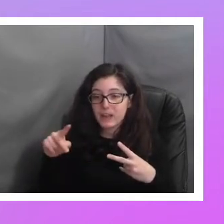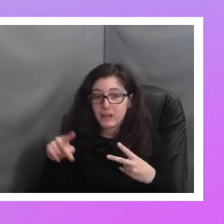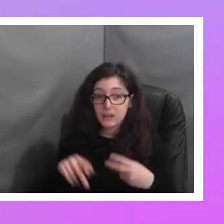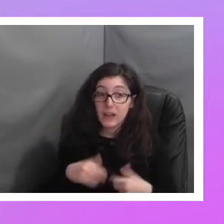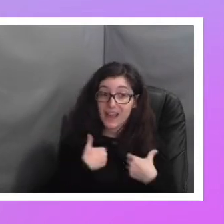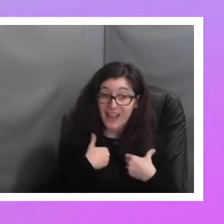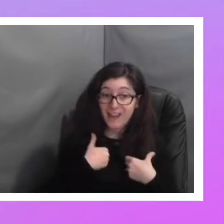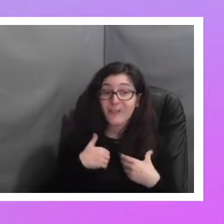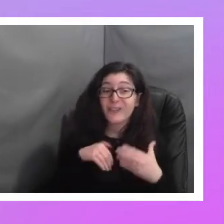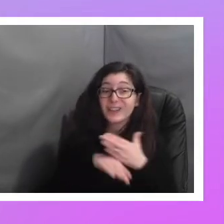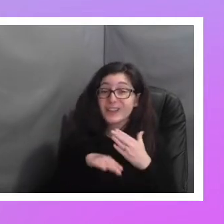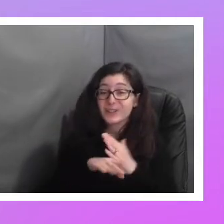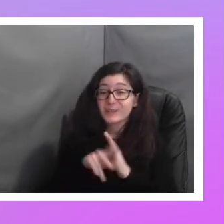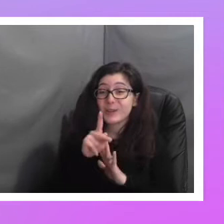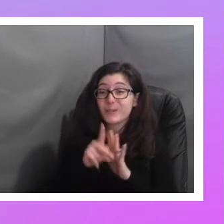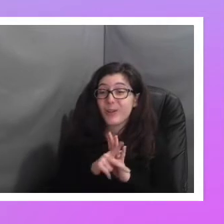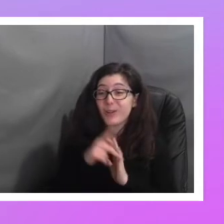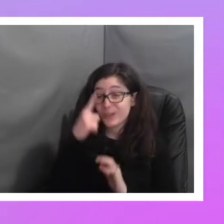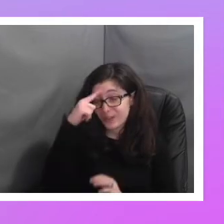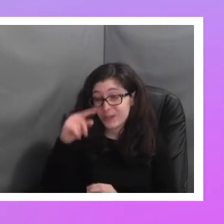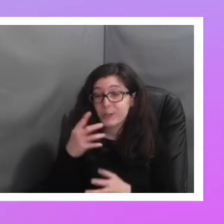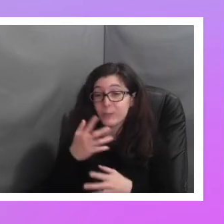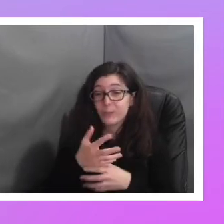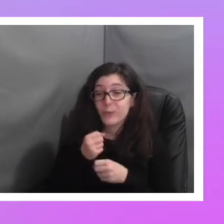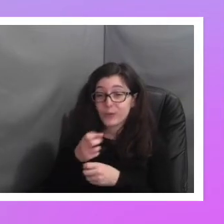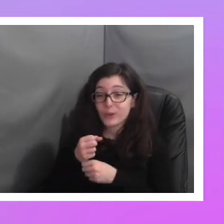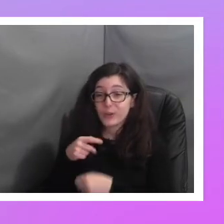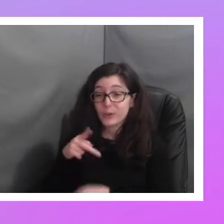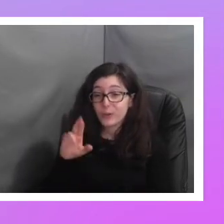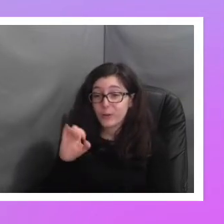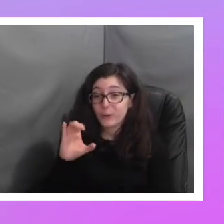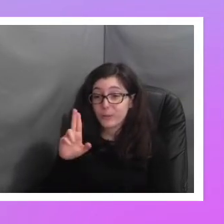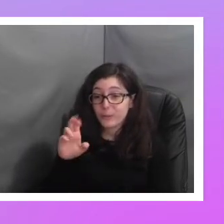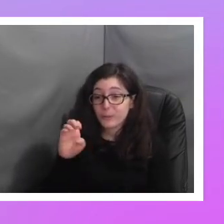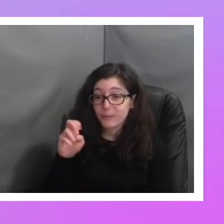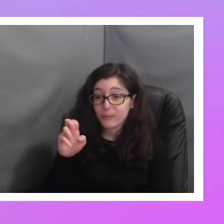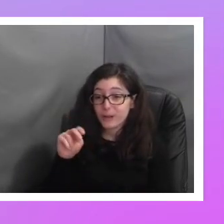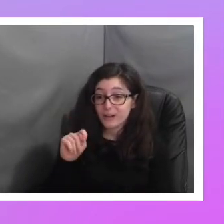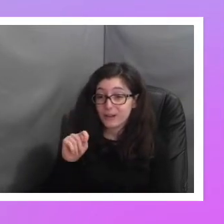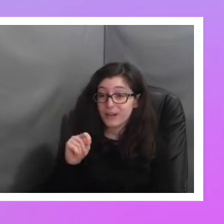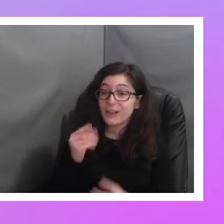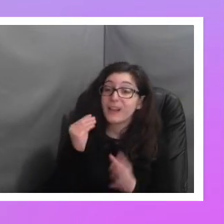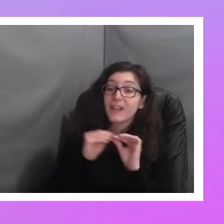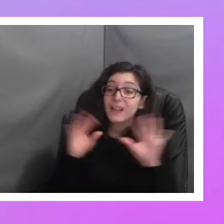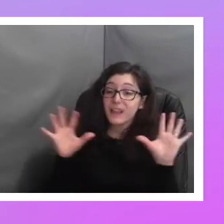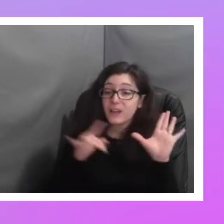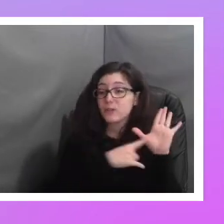that is quite clear to your vendors. And then to provide in the contracts